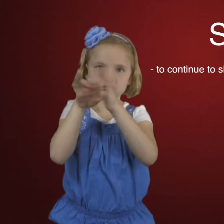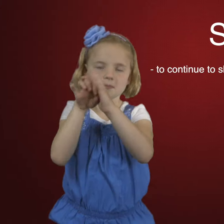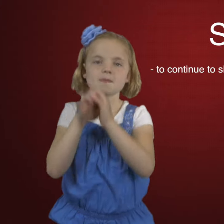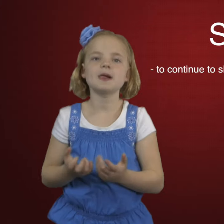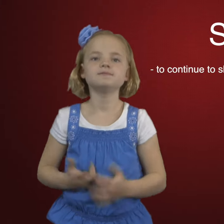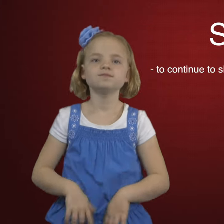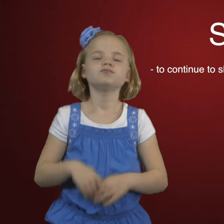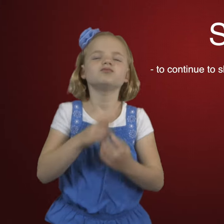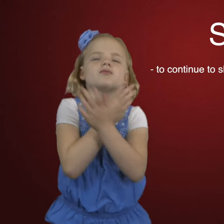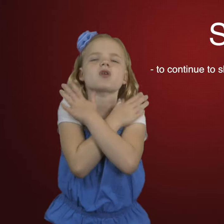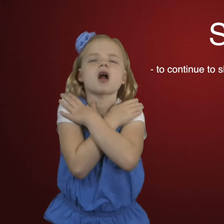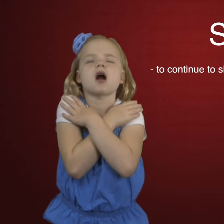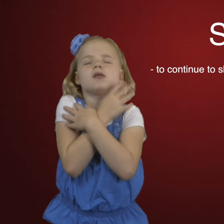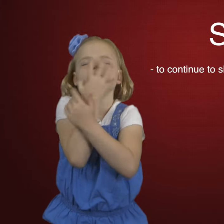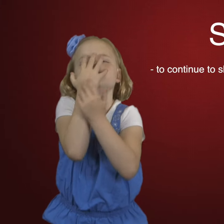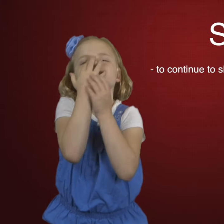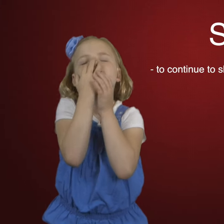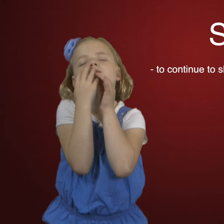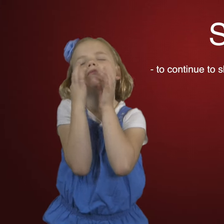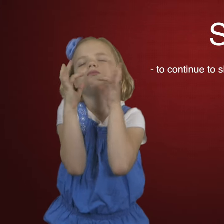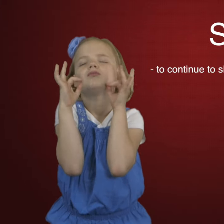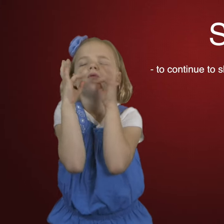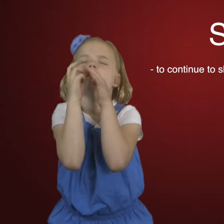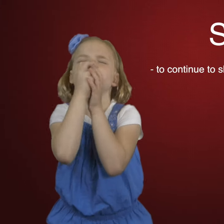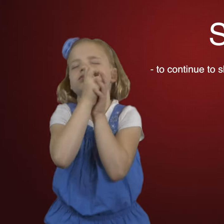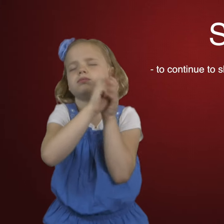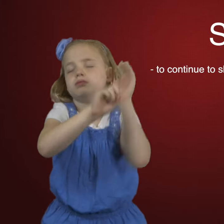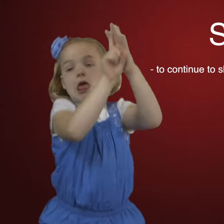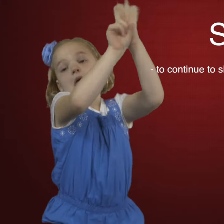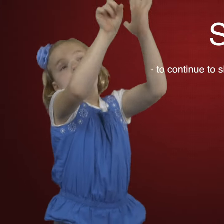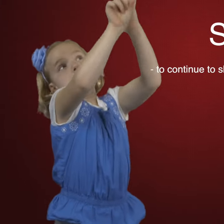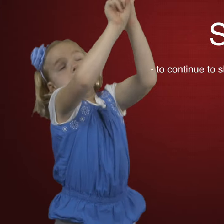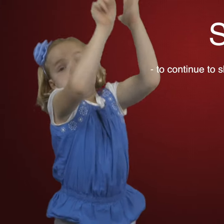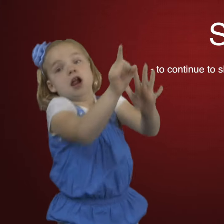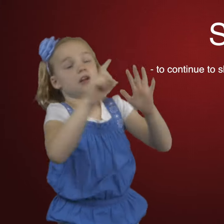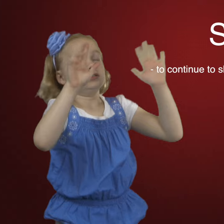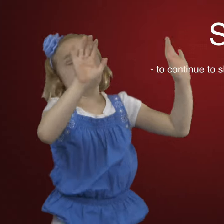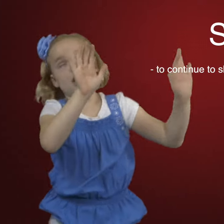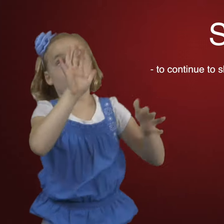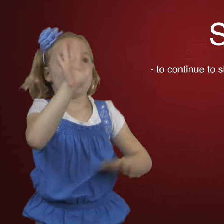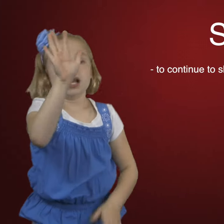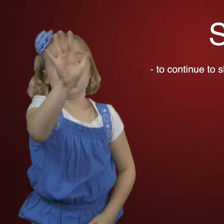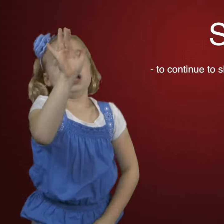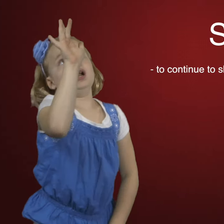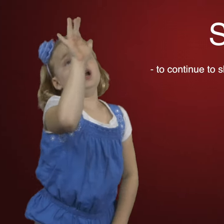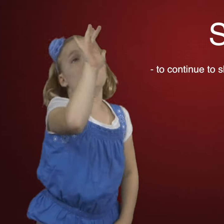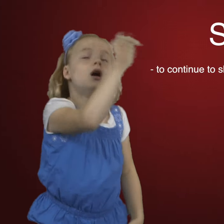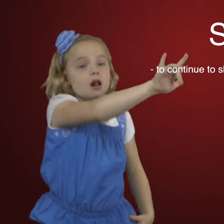I'm gonna give you some examples When you're sound asleep when the alarm goes off